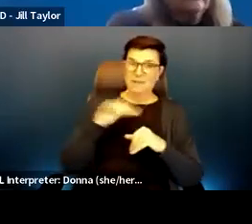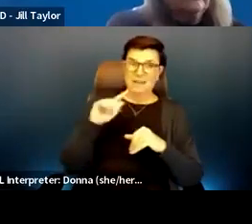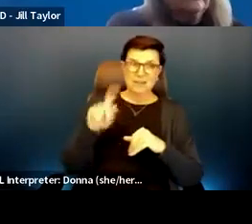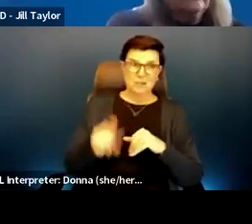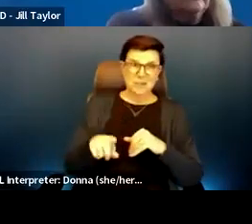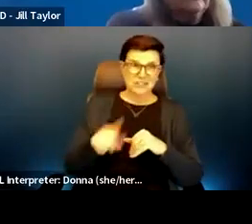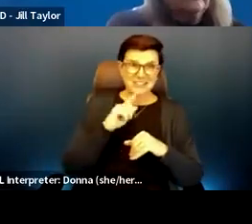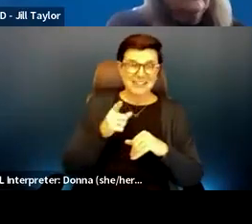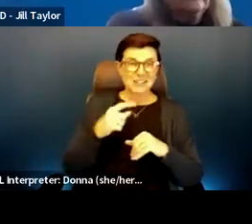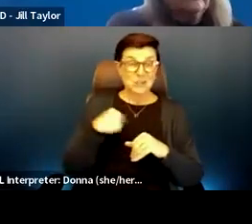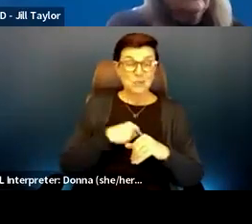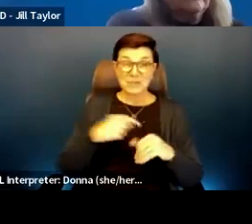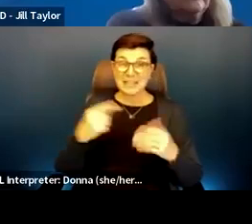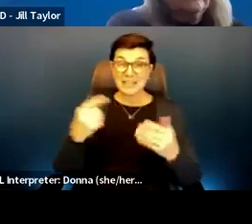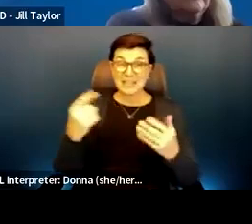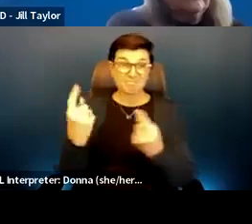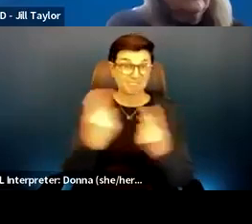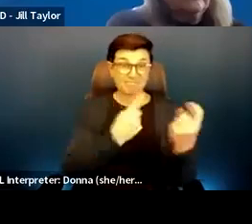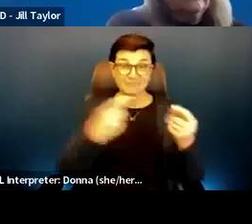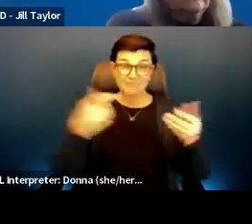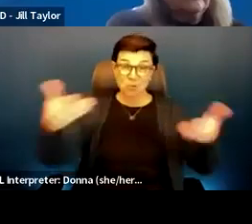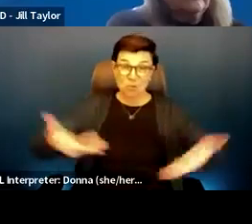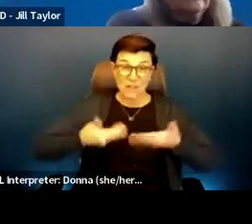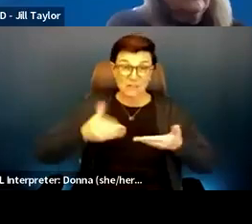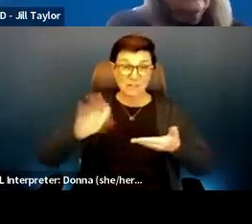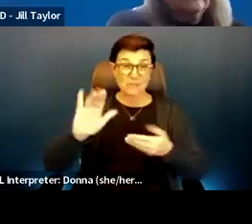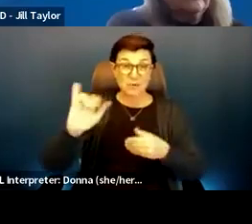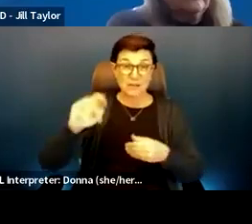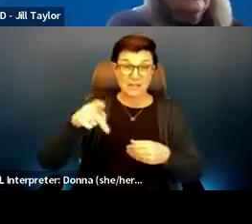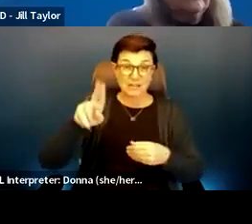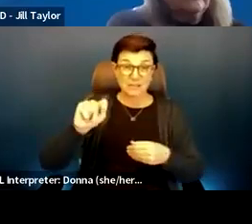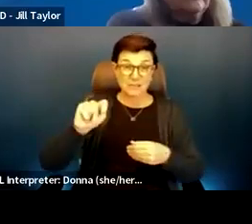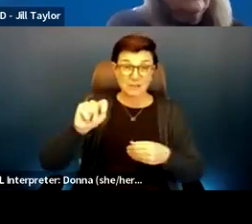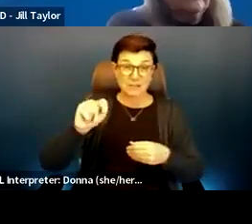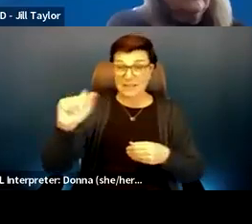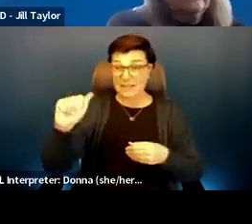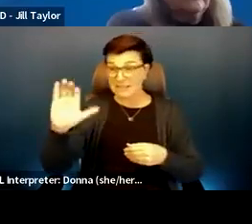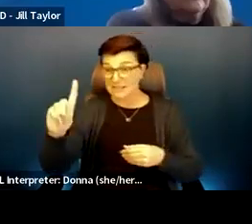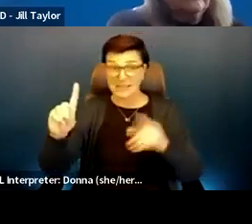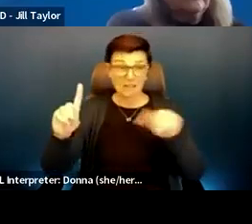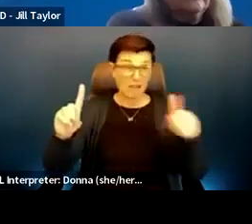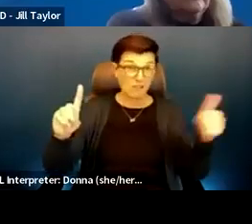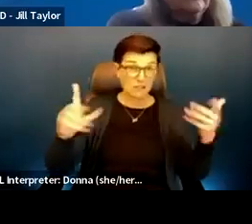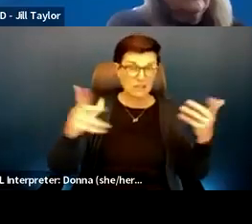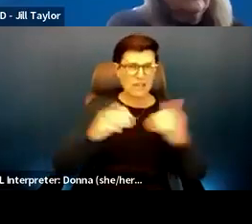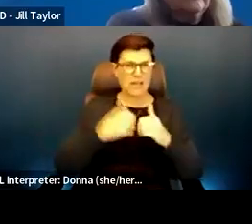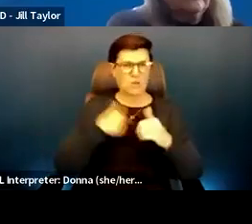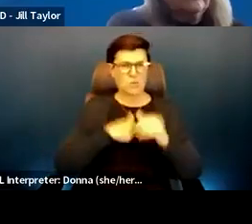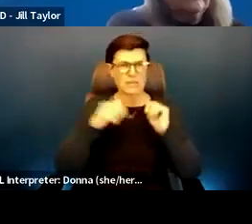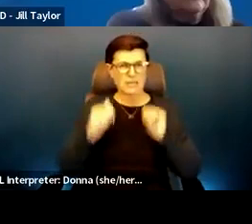We welcome any input from the ACD and others on ways that we can do this. So thank you.